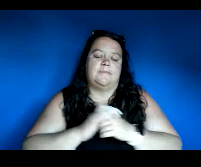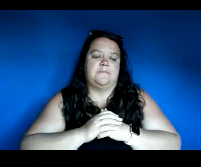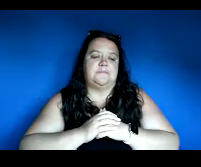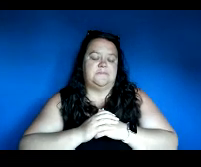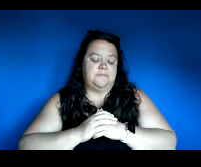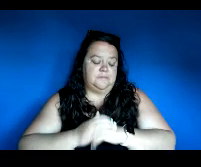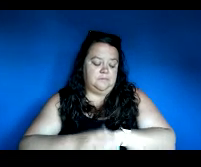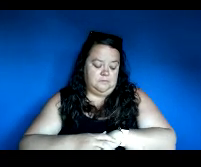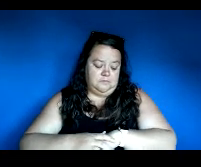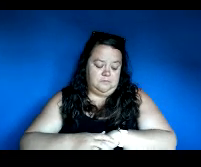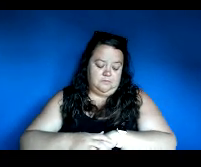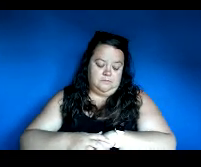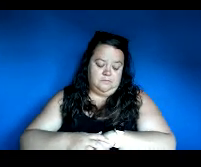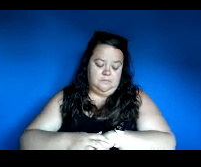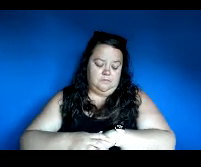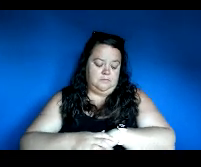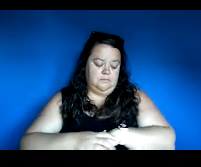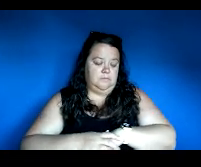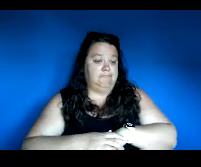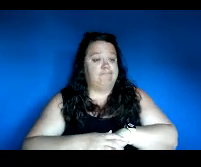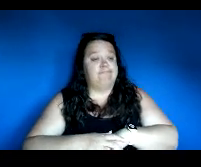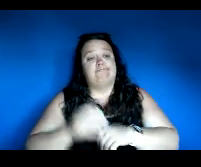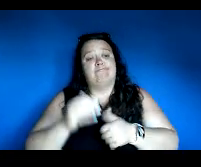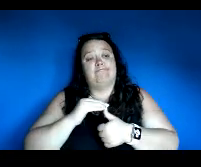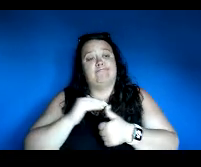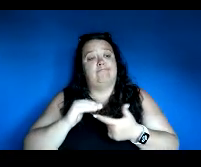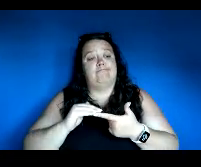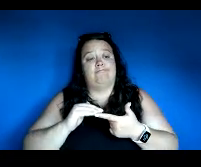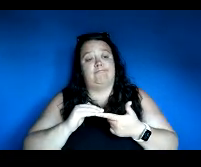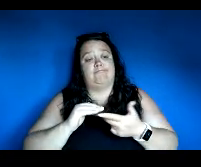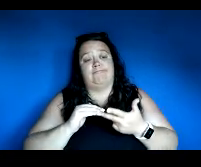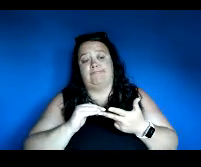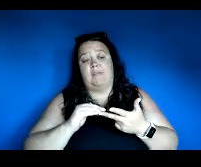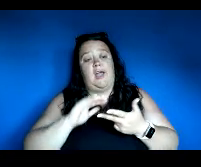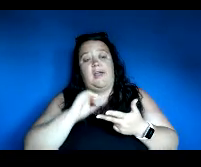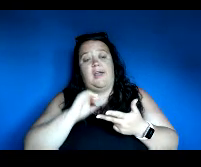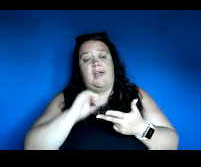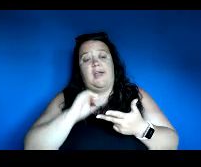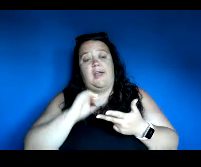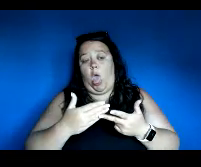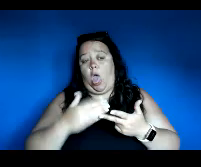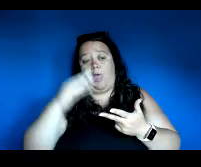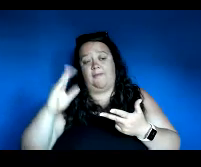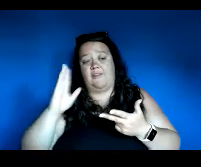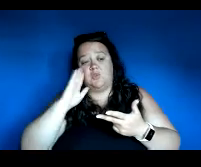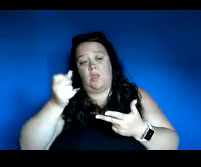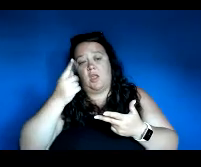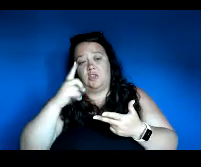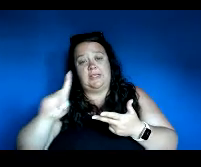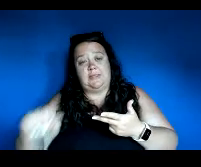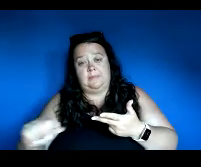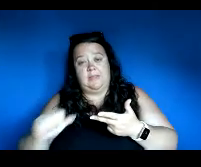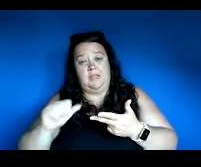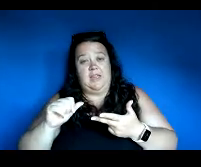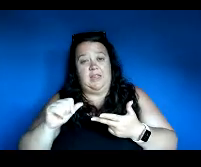Not all professors are gonna understand disability. Not all of them are gonna understand accommodations. Some of them are gonna have, you know,